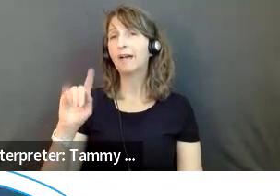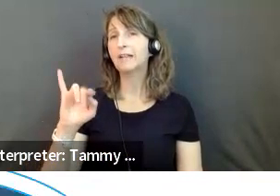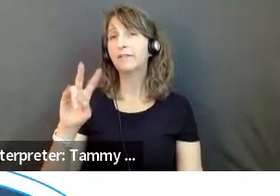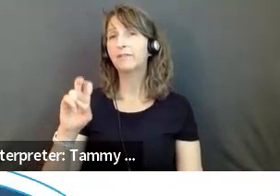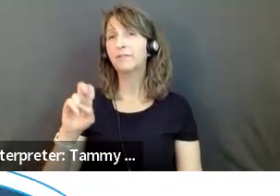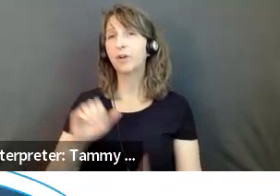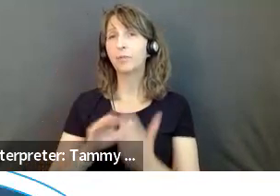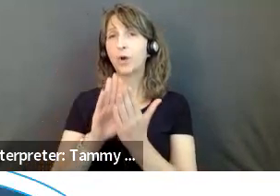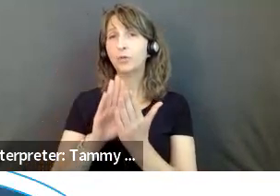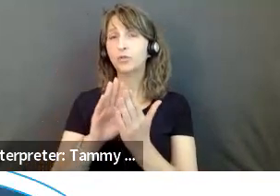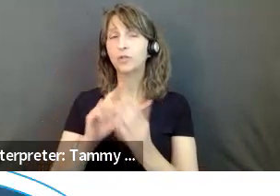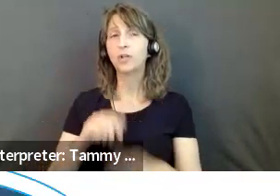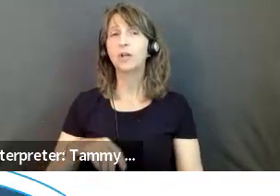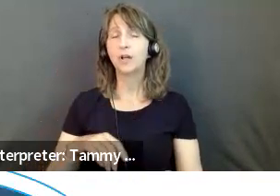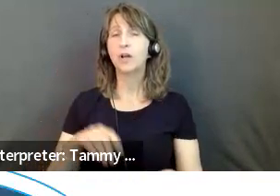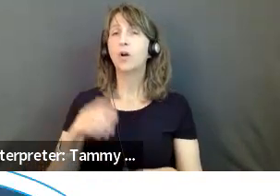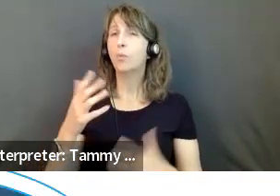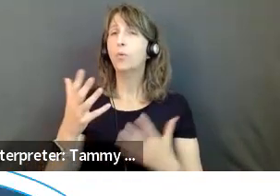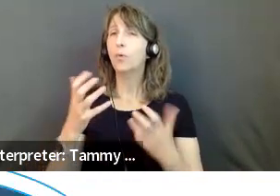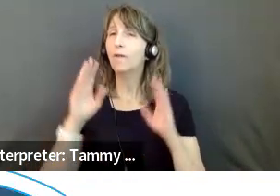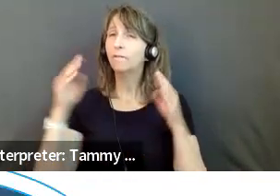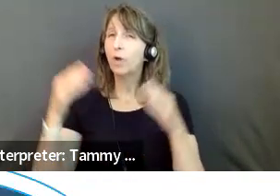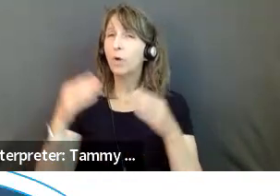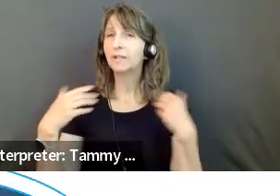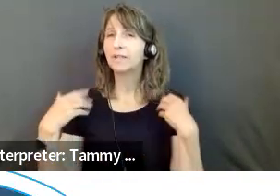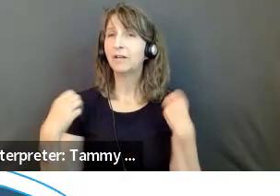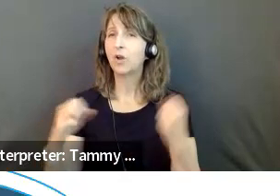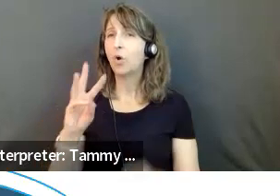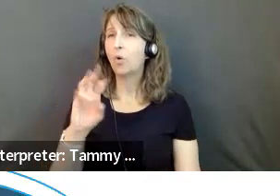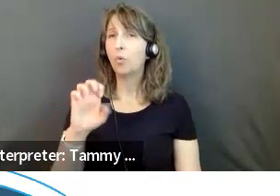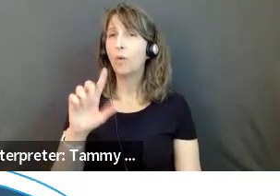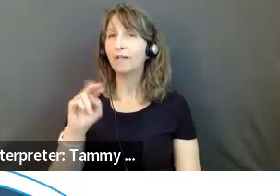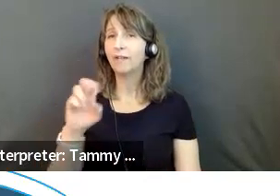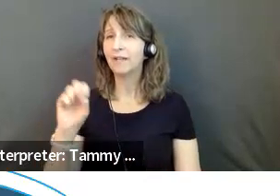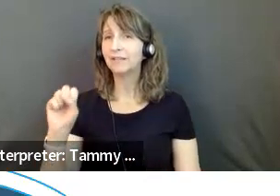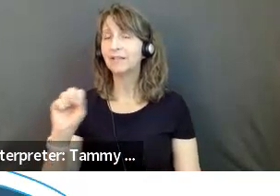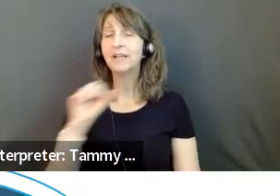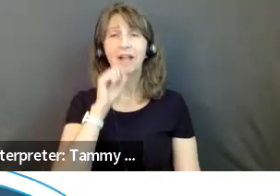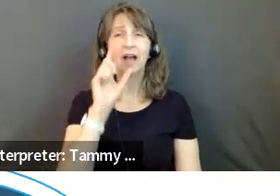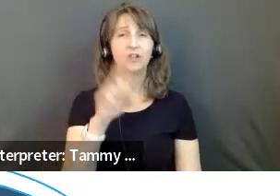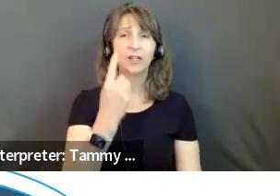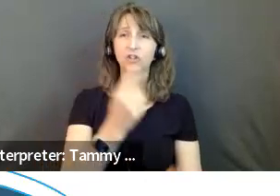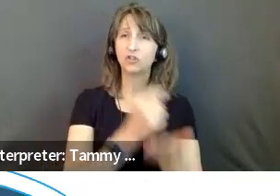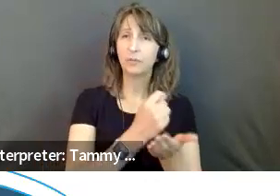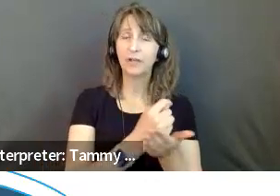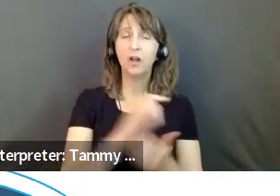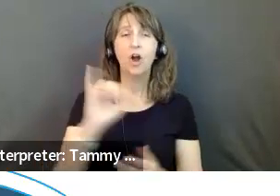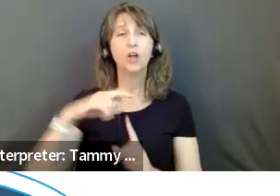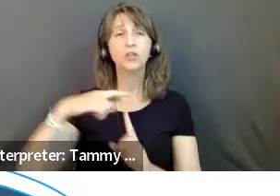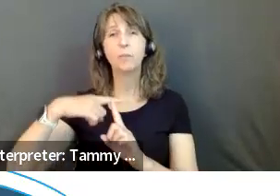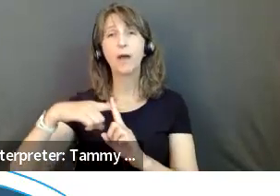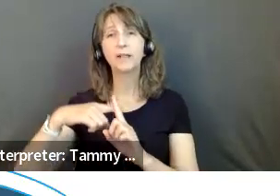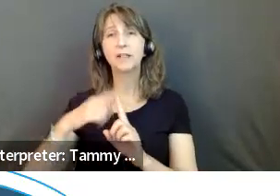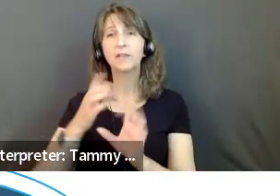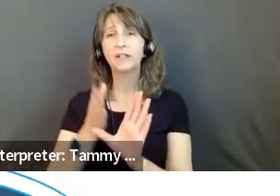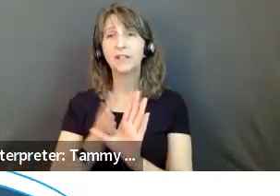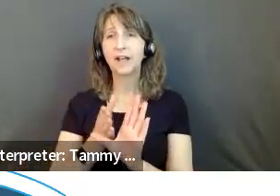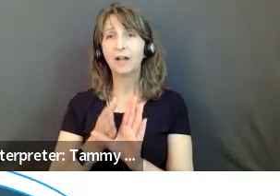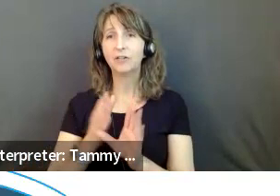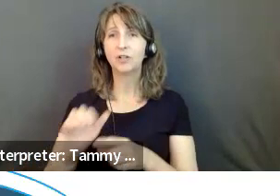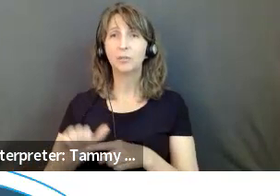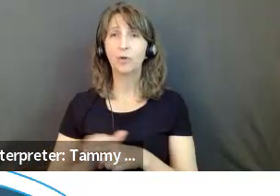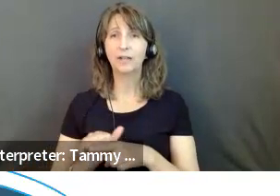So not just treatment. On the back end. And we're looking at positive psychology. Practices that we can actually infuse into our system.